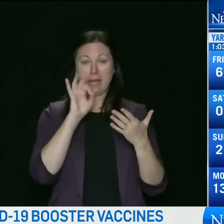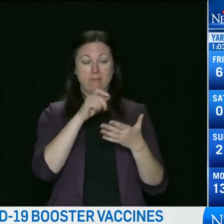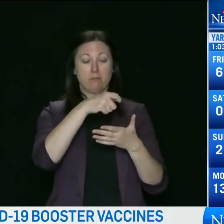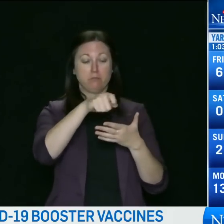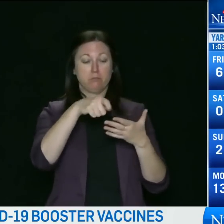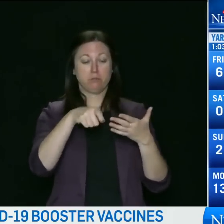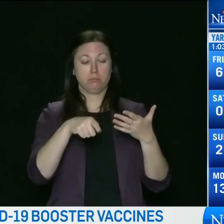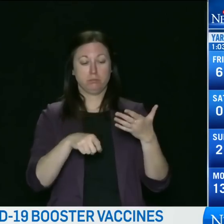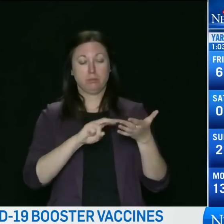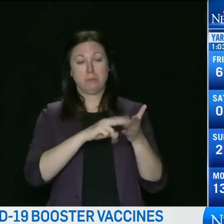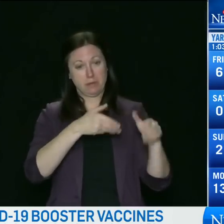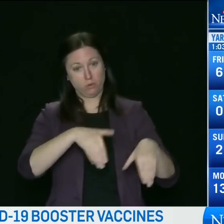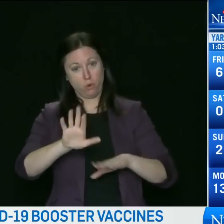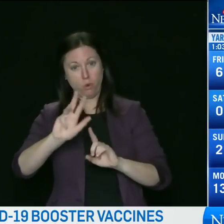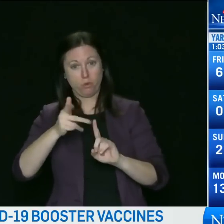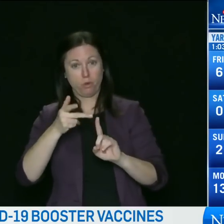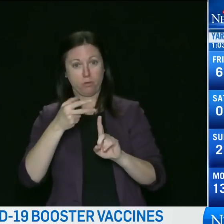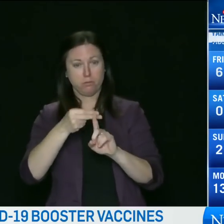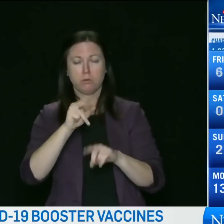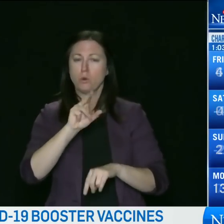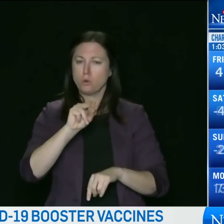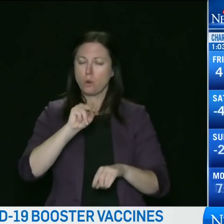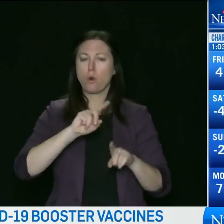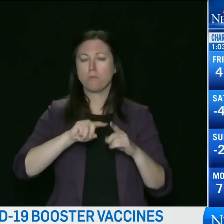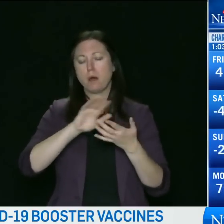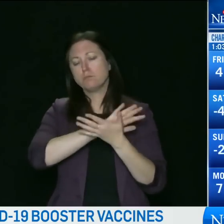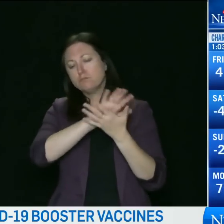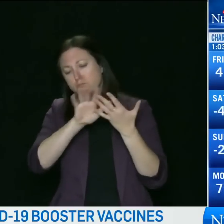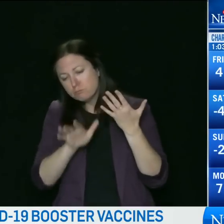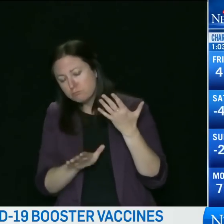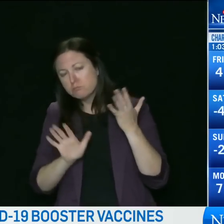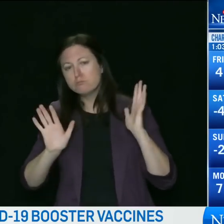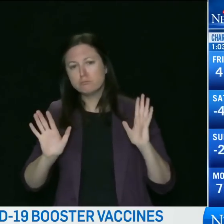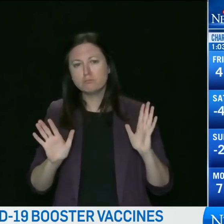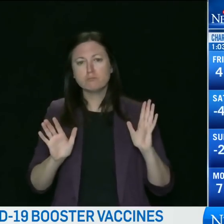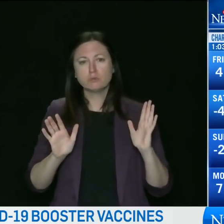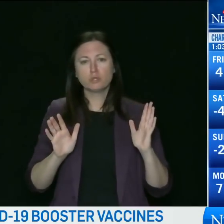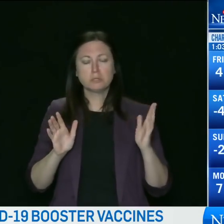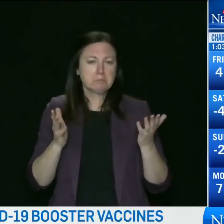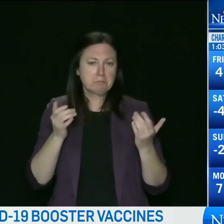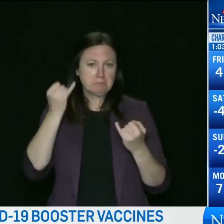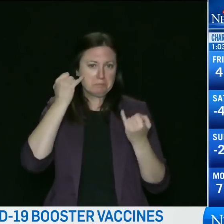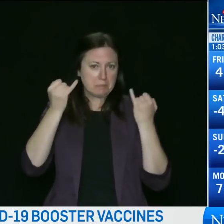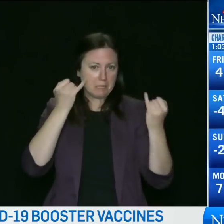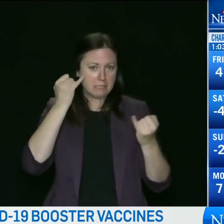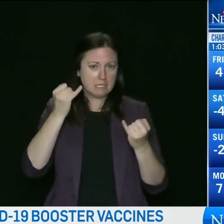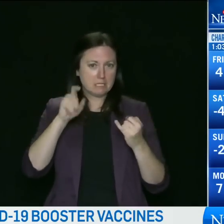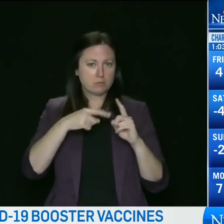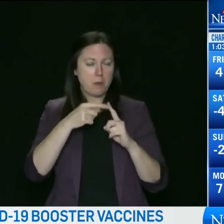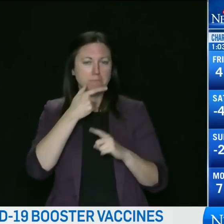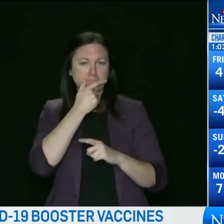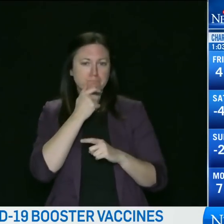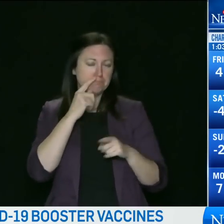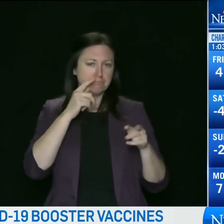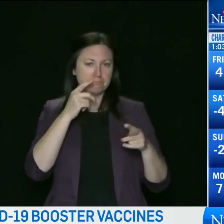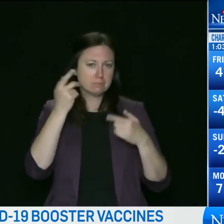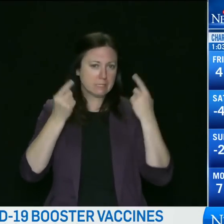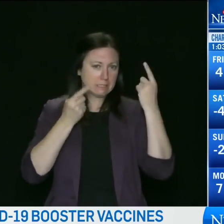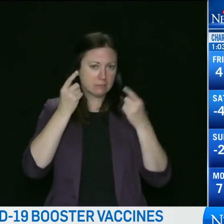SO I DON'T THINK THERE IS SINGLE INDIVIDUAL PROFILE THAL THAT CAN